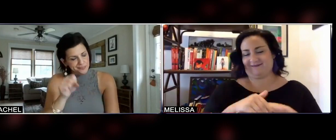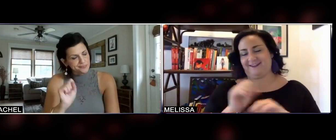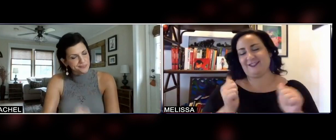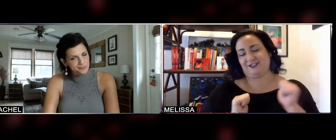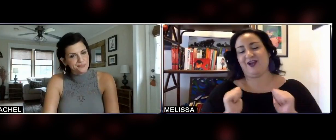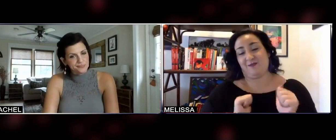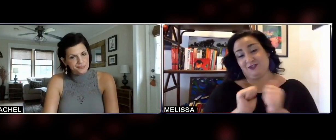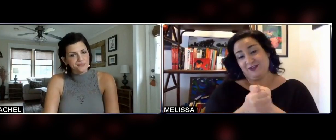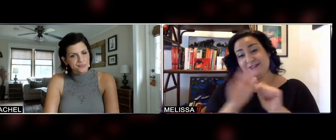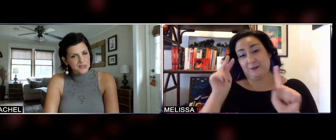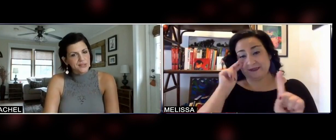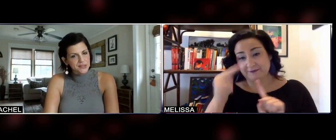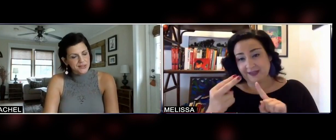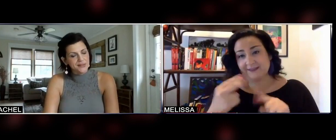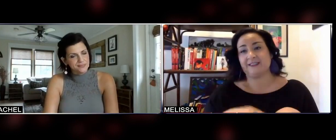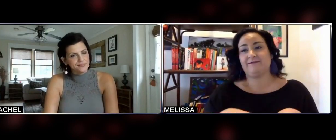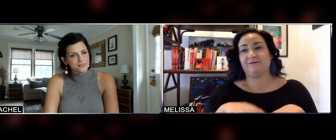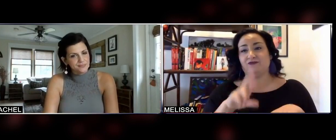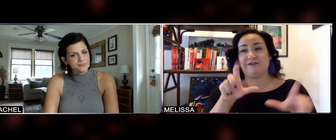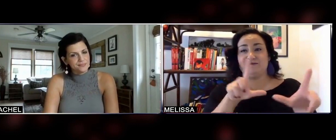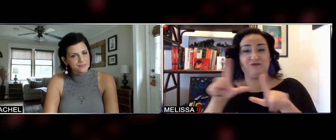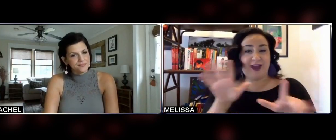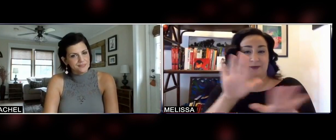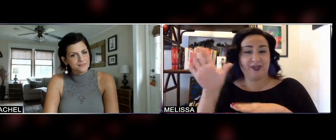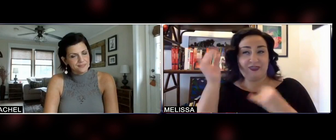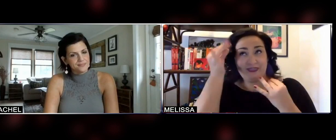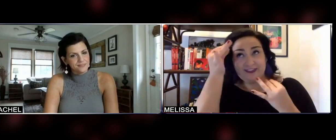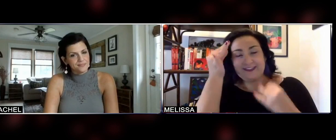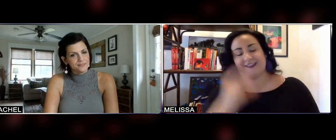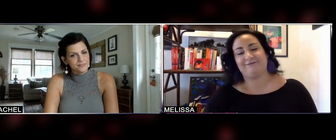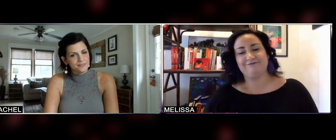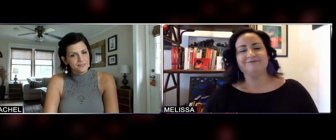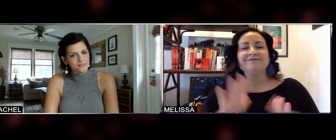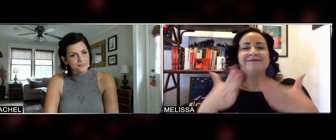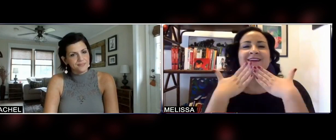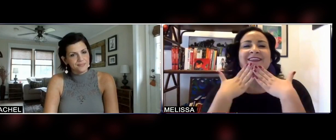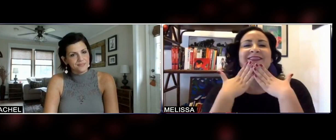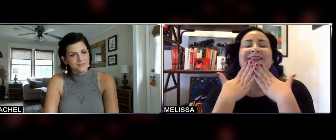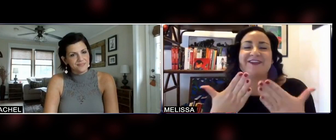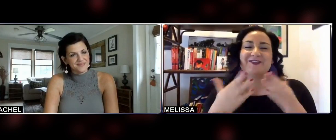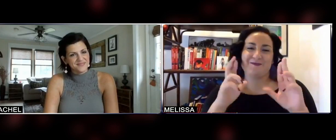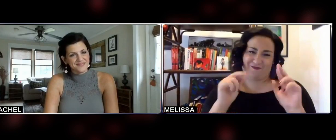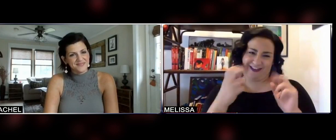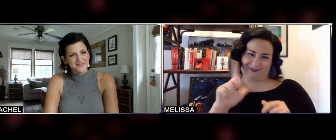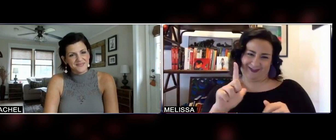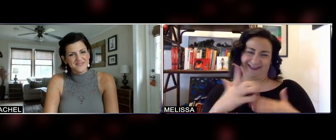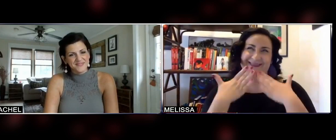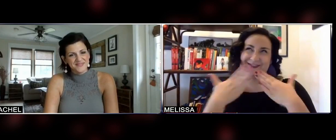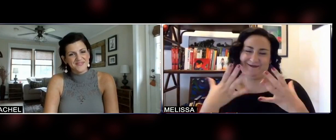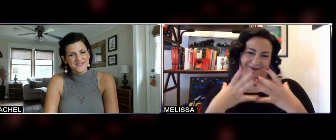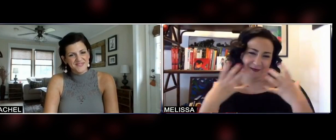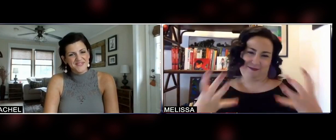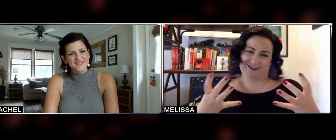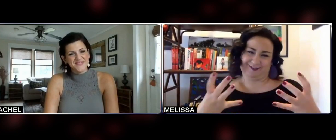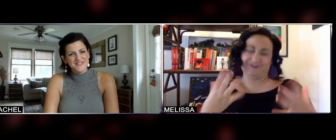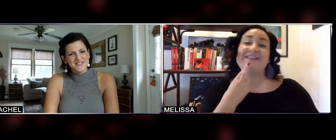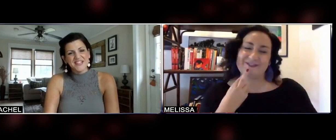from last night's show as well as changed their perspectives and reframed their thinking. THANK YOU, Rachel. Thank you so much!